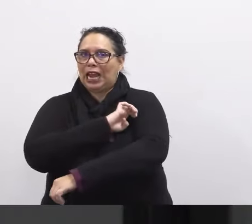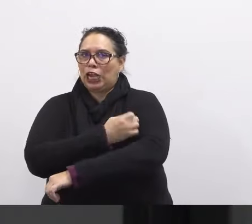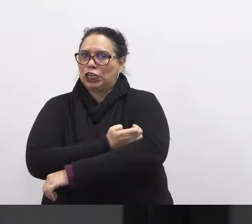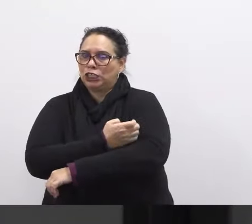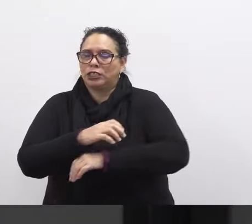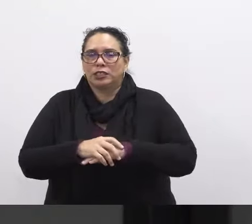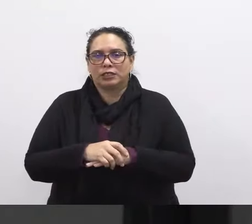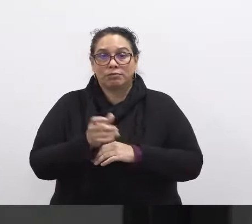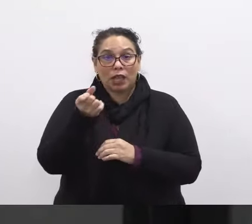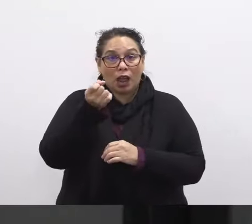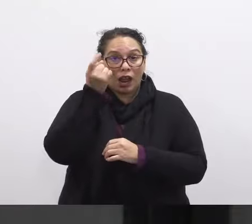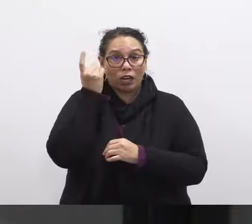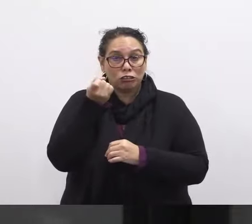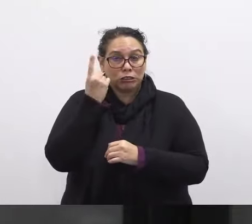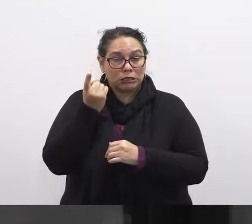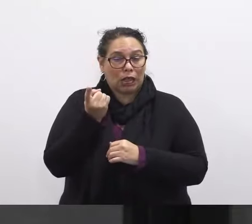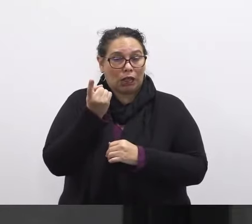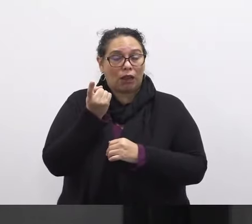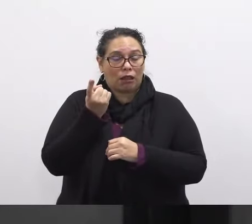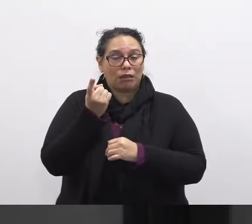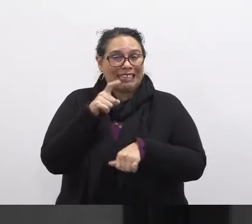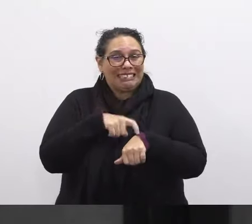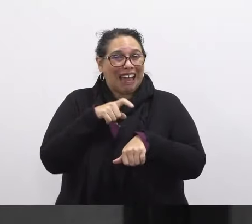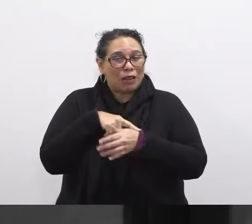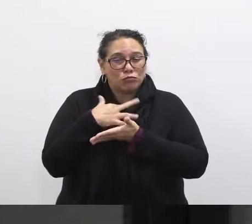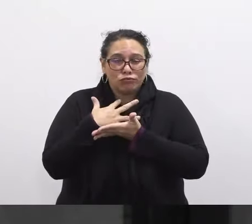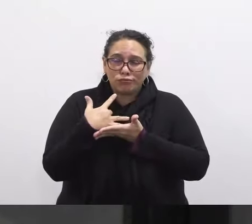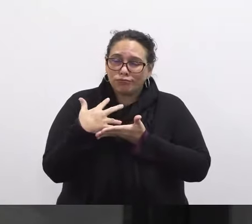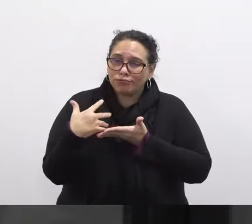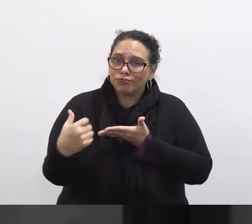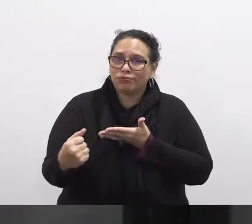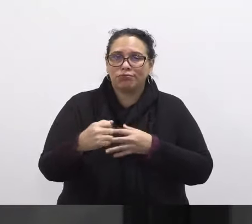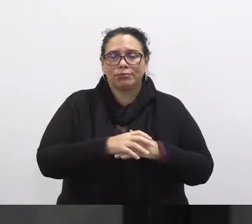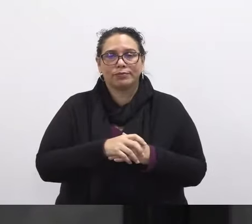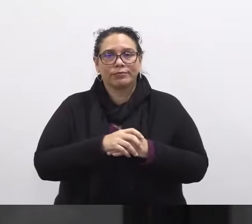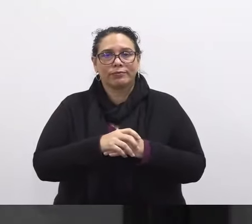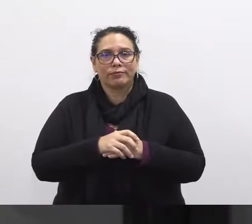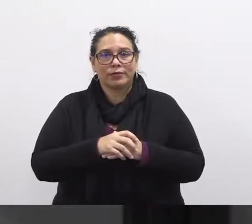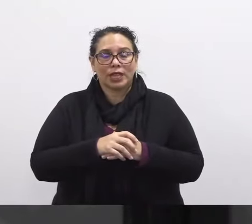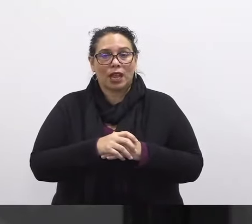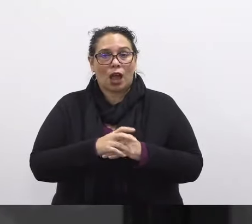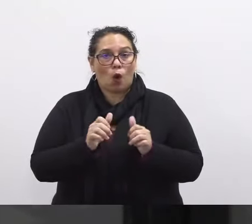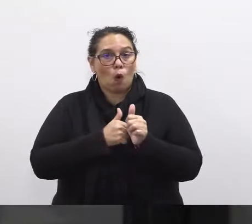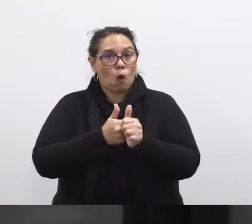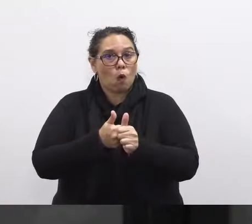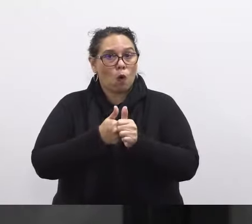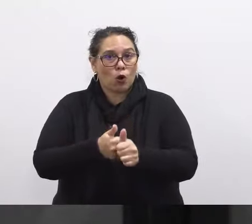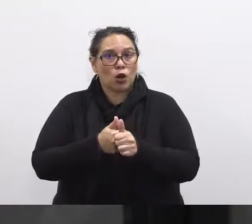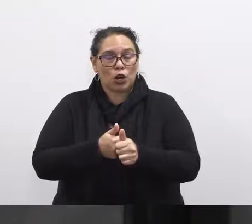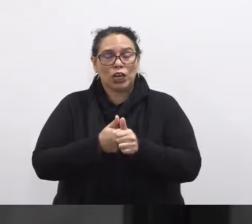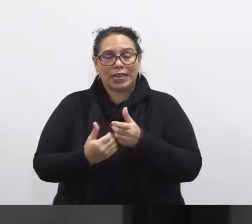understanding all too well, that time is running out. Indeed, according to the inter-government panel